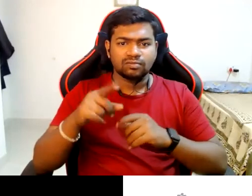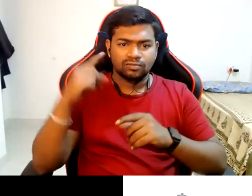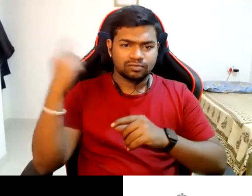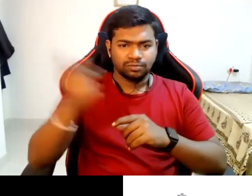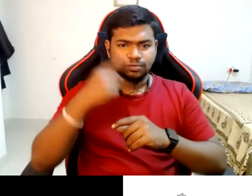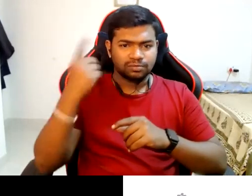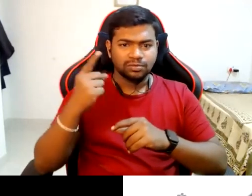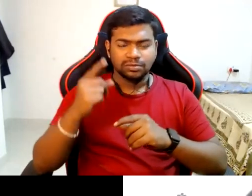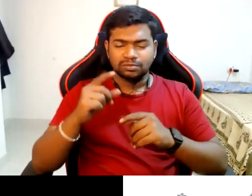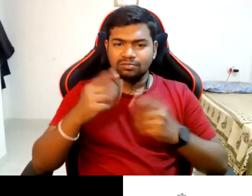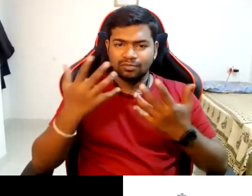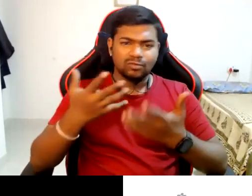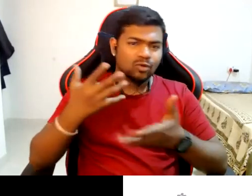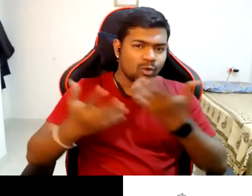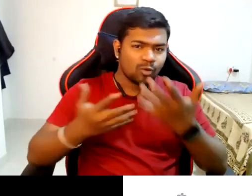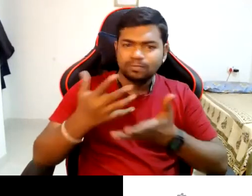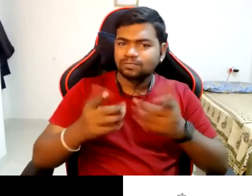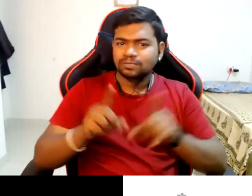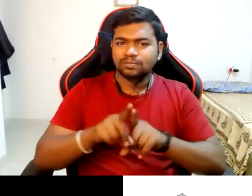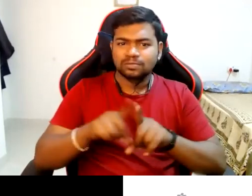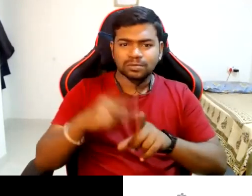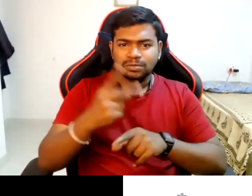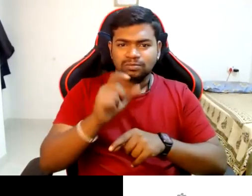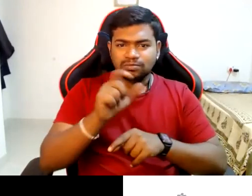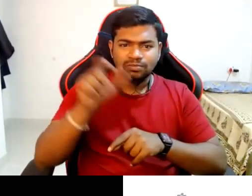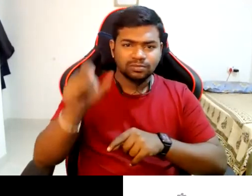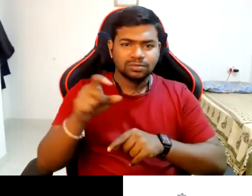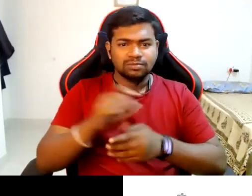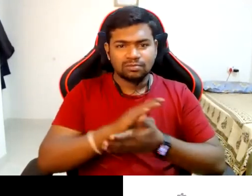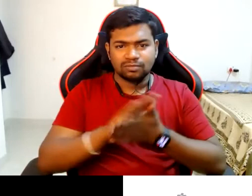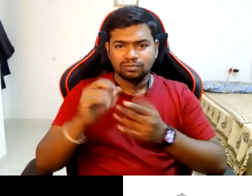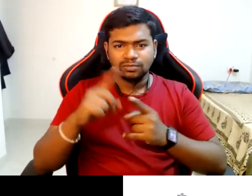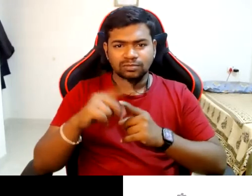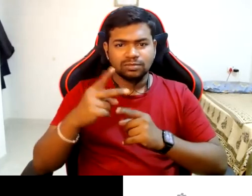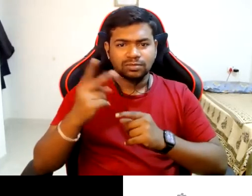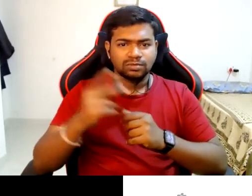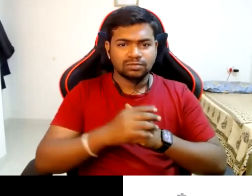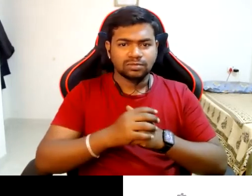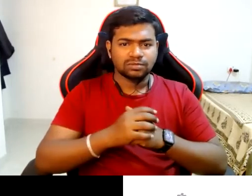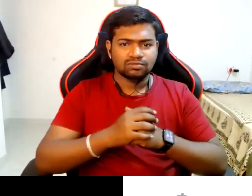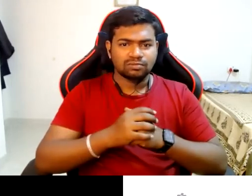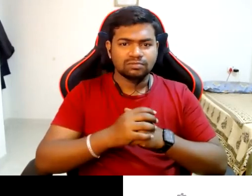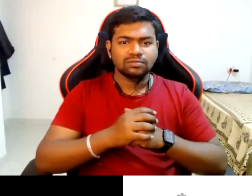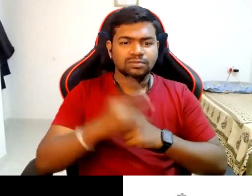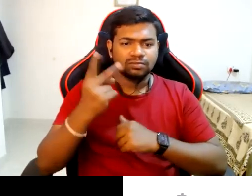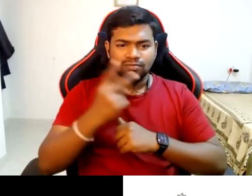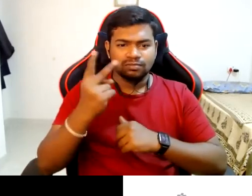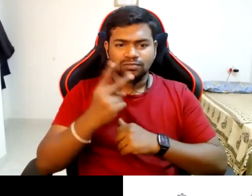So there are only two Seasons in Chennai, one is hot and another is very very hot.